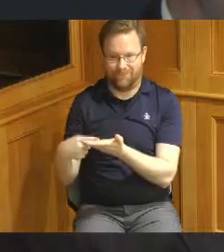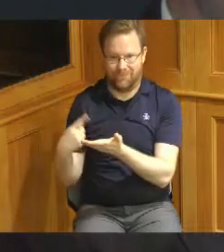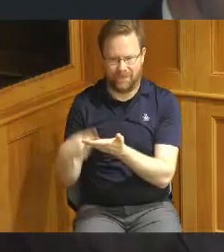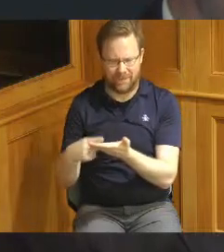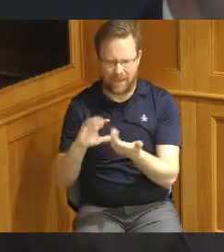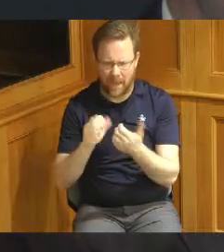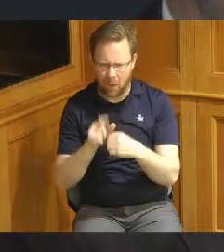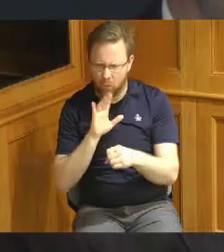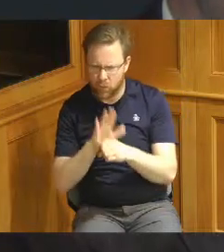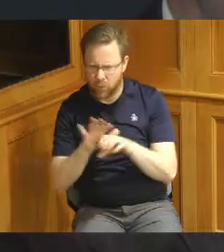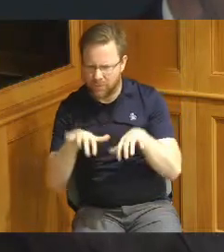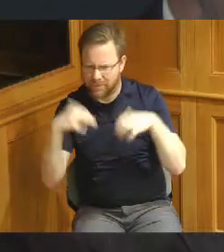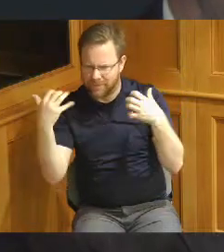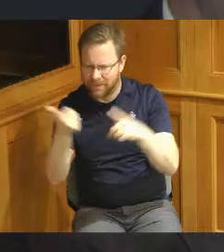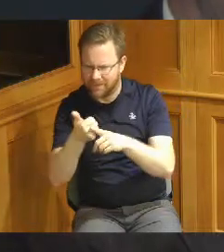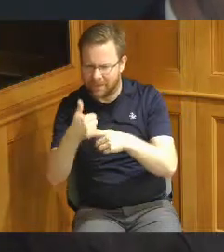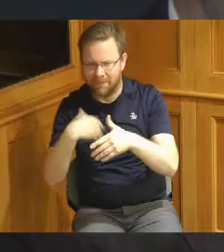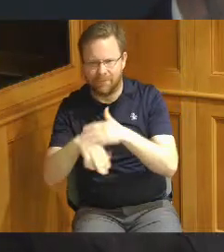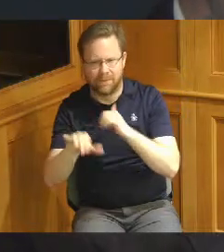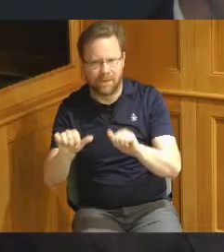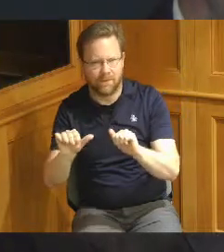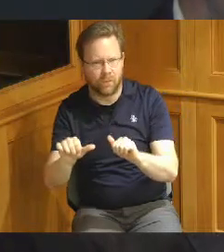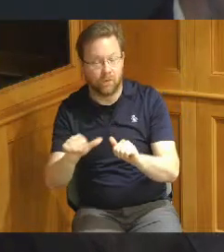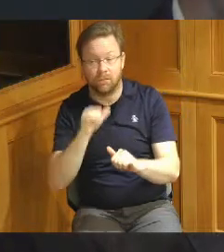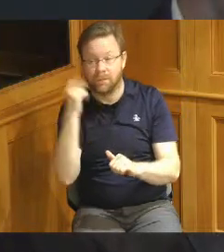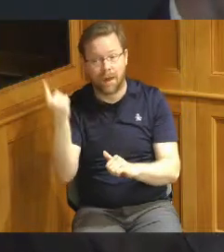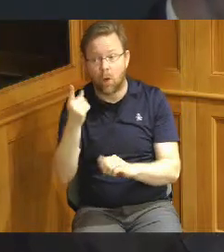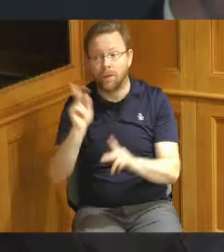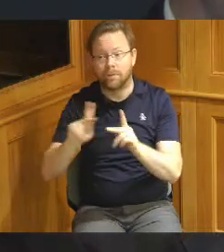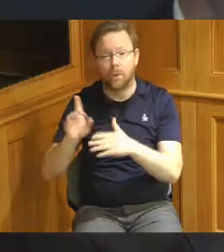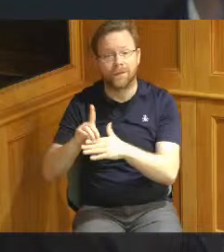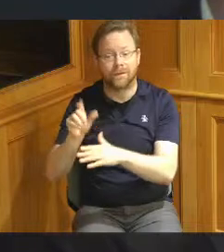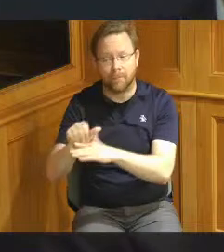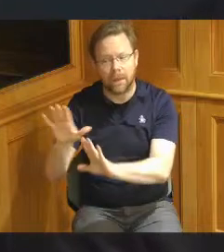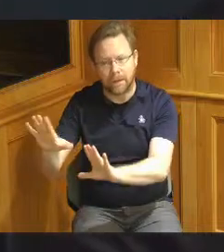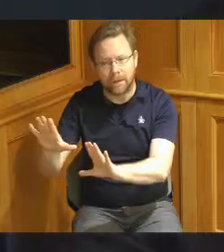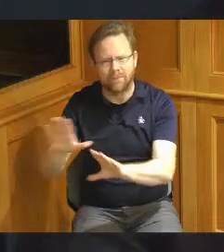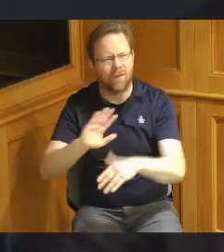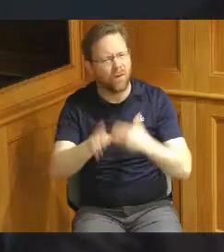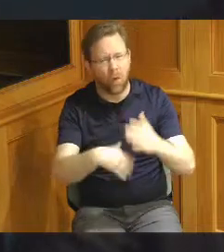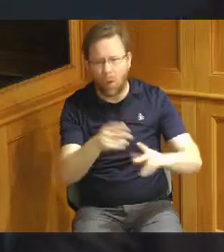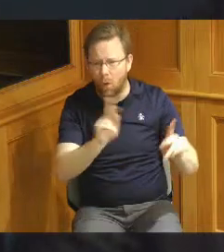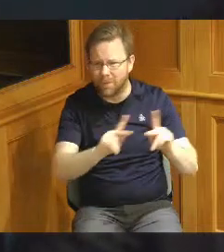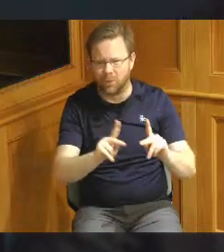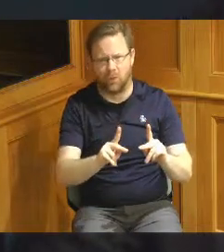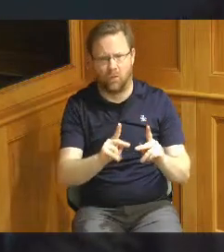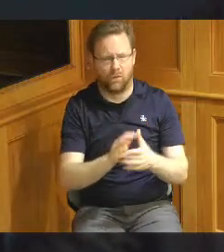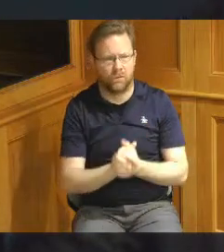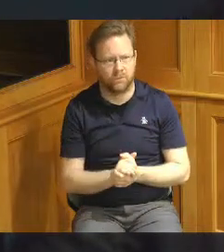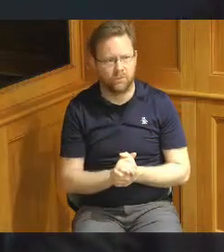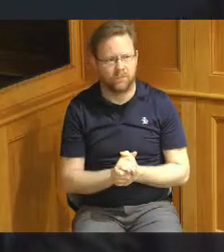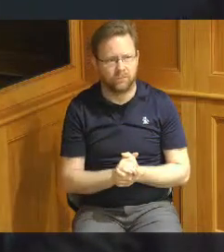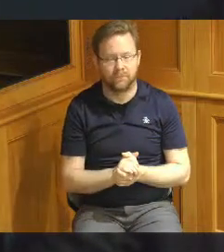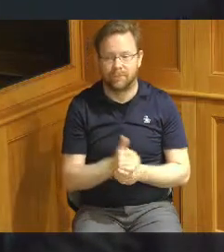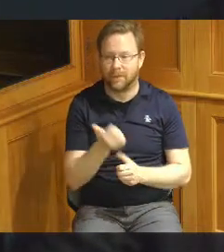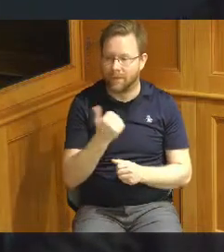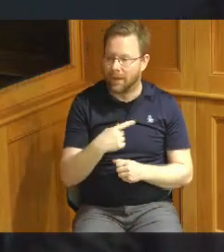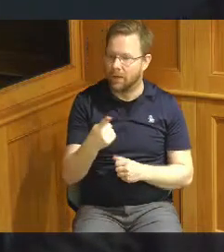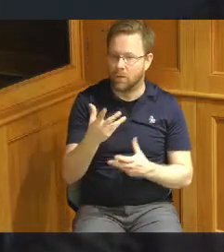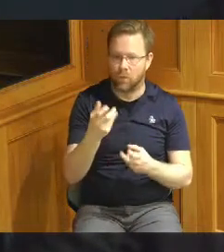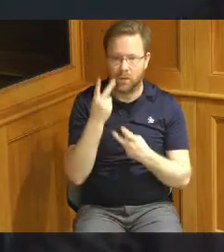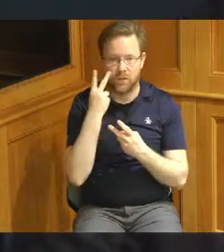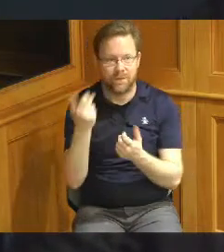time item number five is actually one that I'm going to recommend Commissioners if you are okay